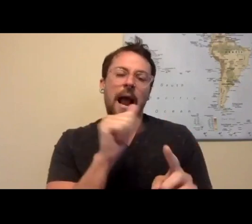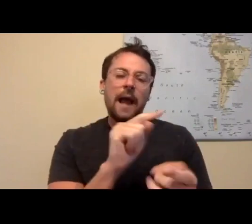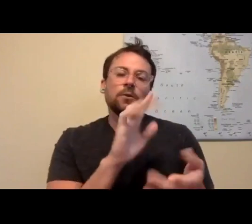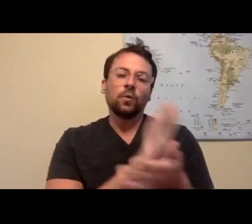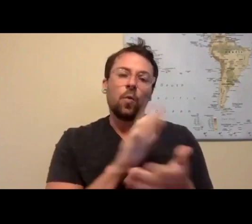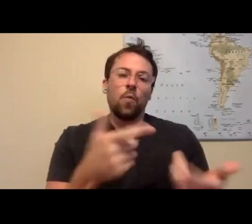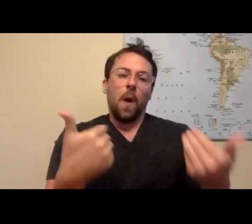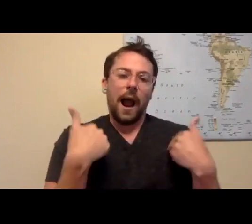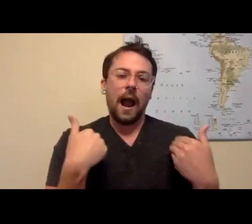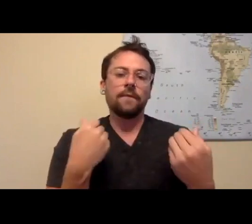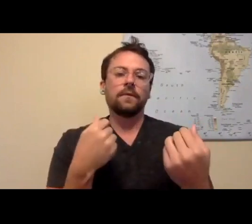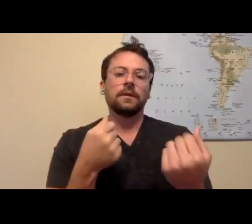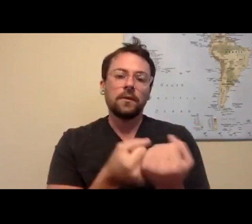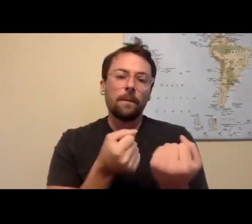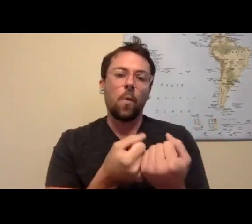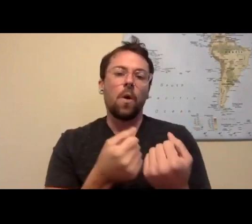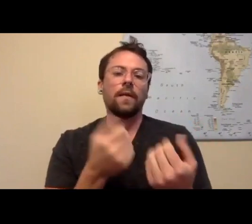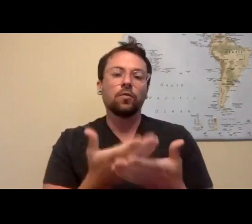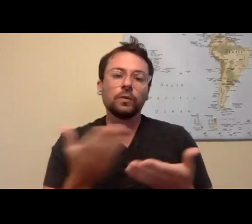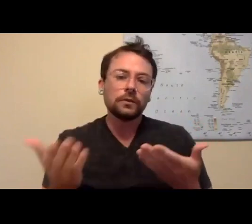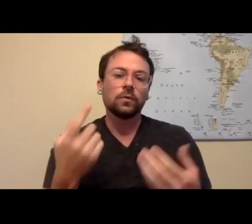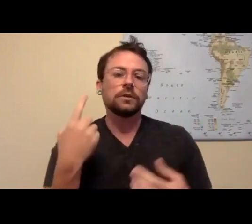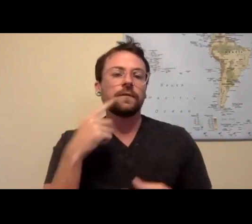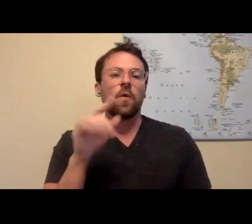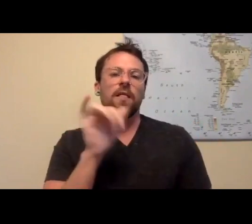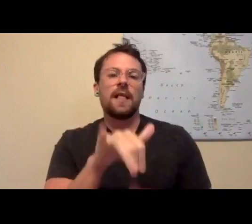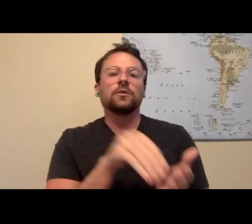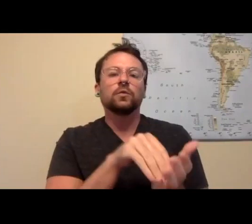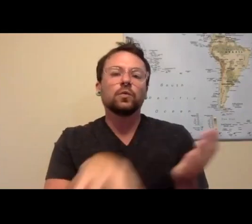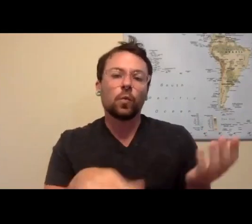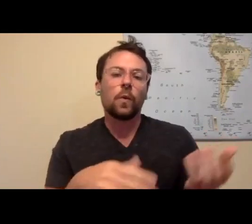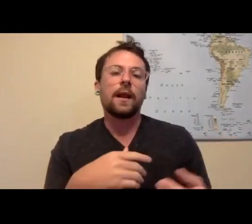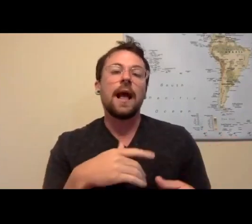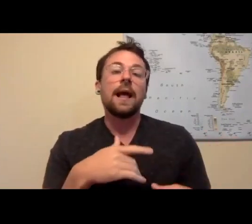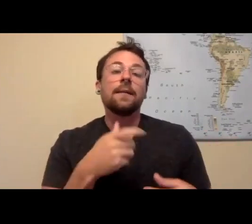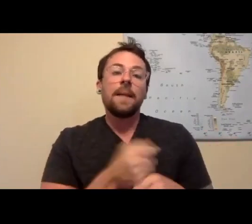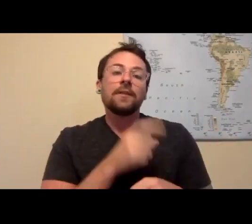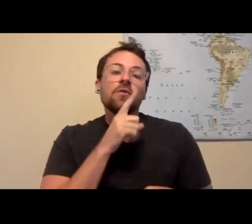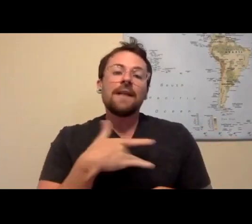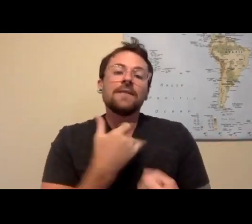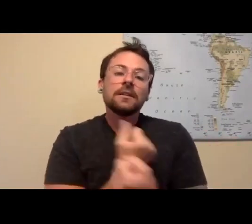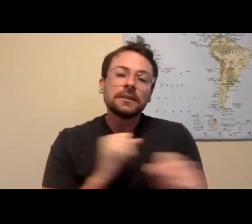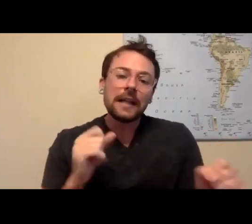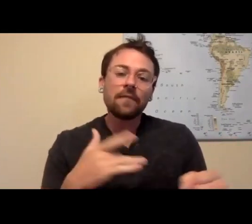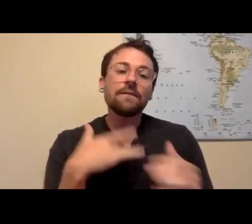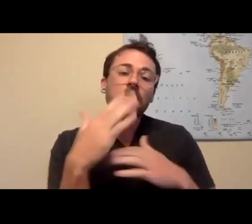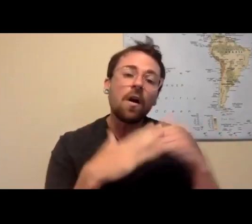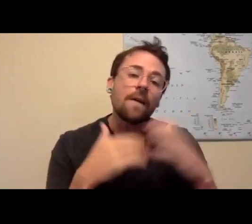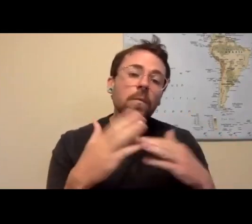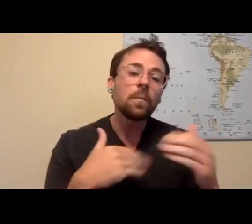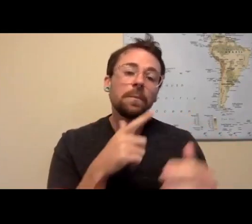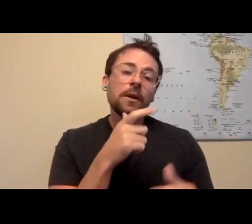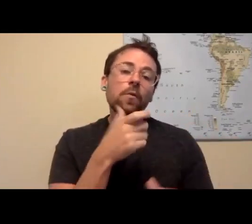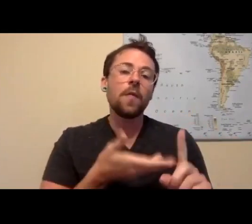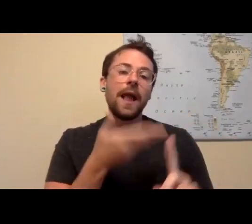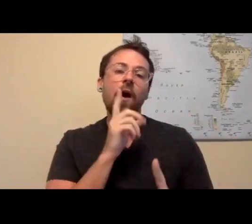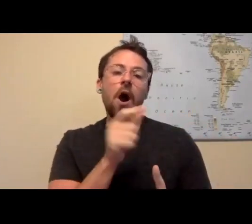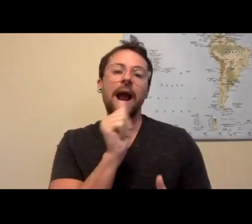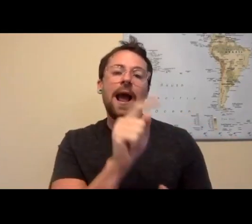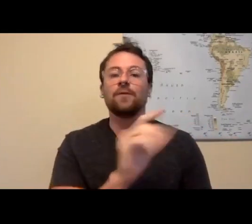We know that is true as Deaf people having hearing allies but in the LGBTQIA community,